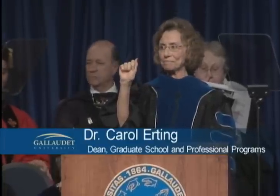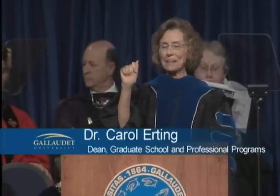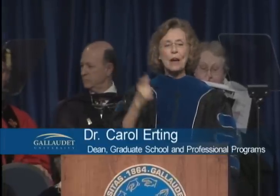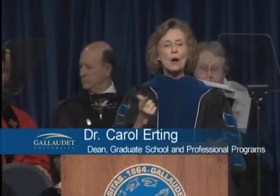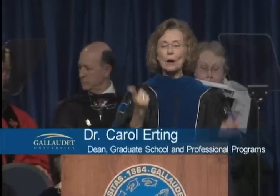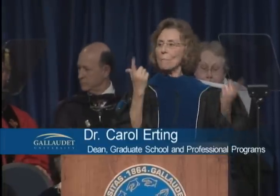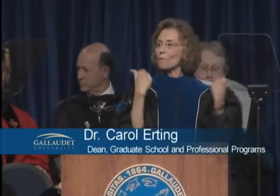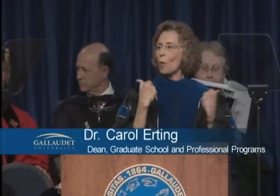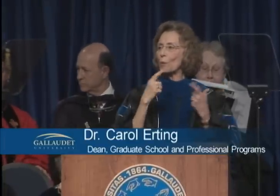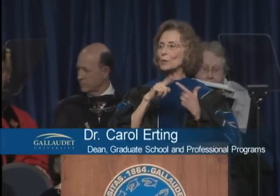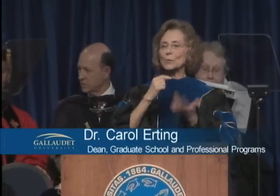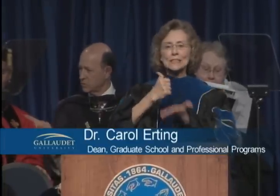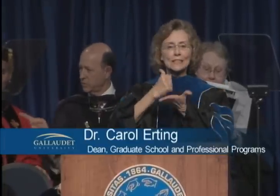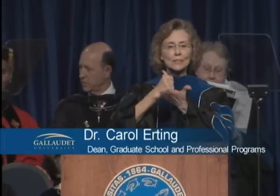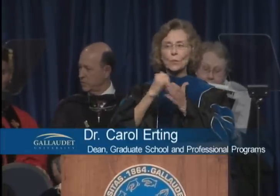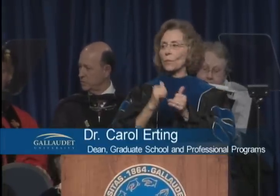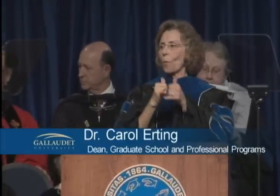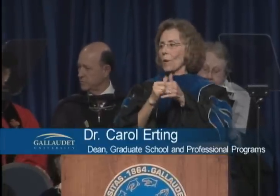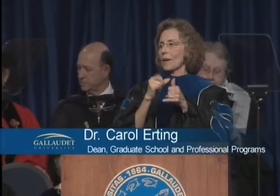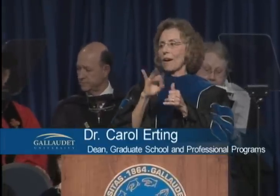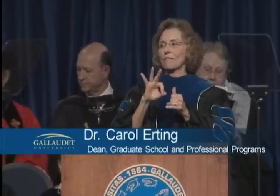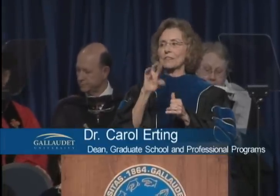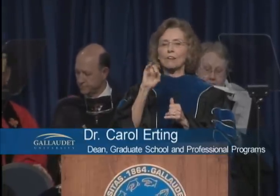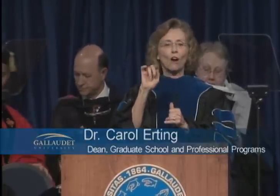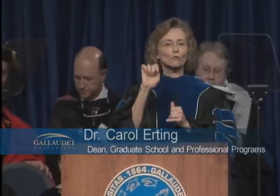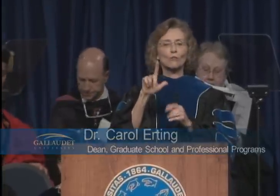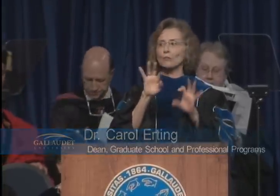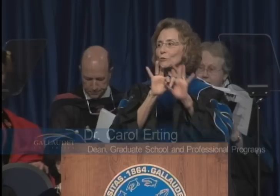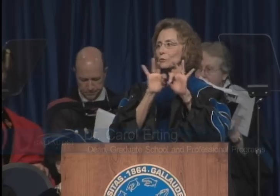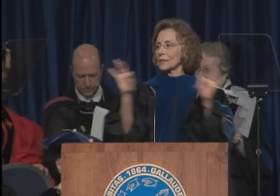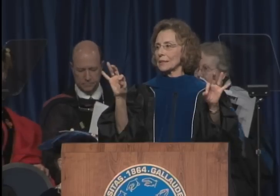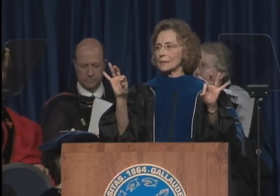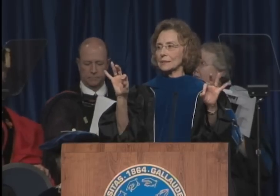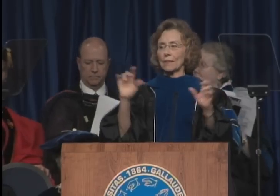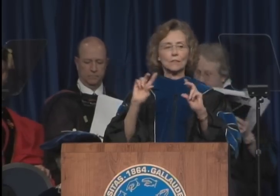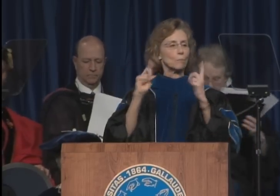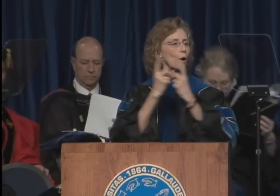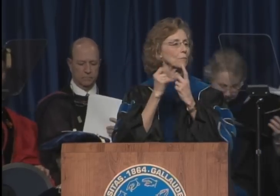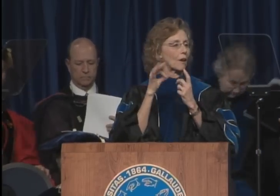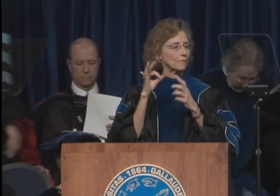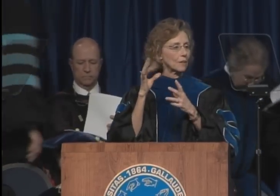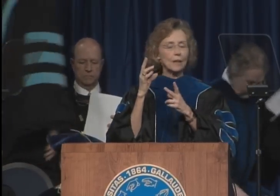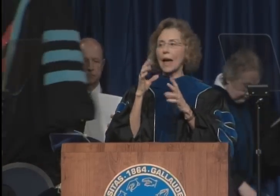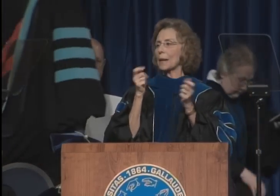come forward to assist in the awarding of the doctoral degrees